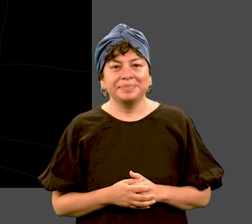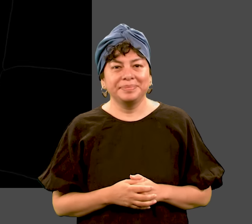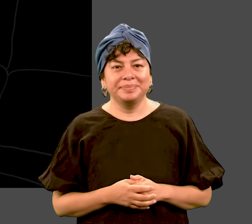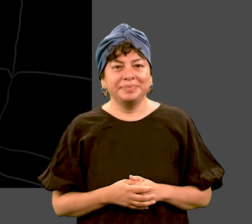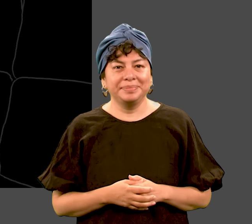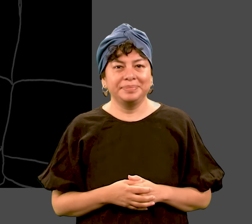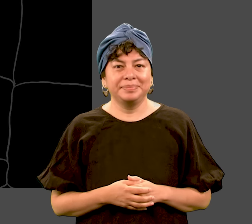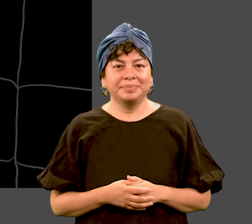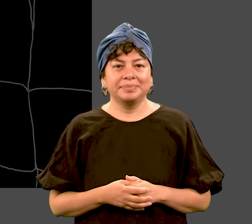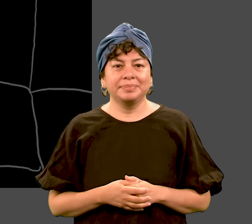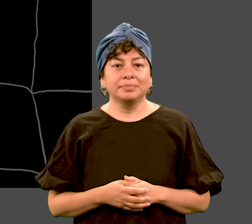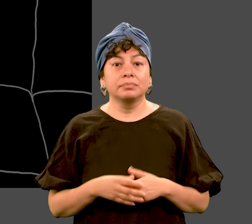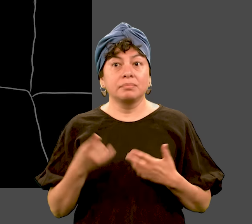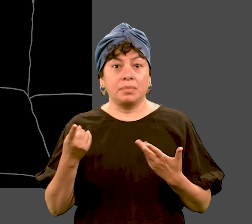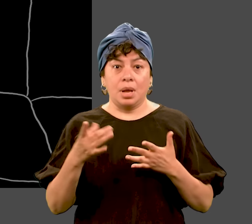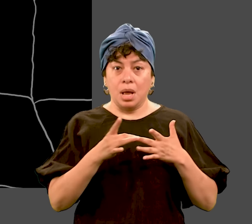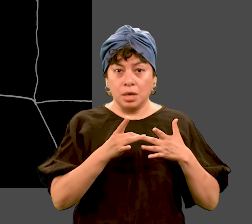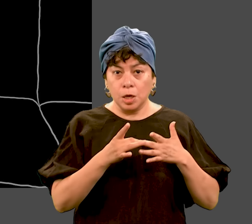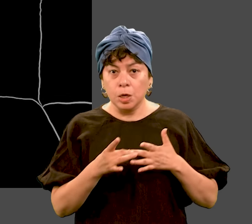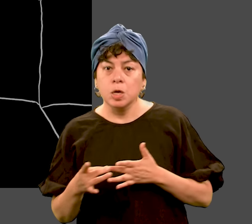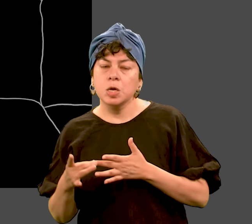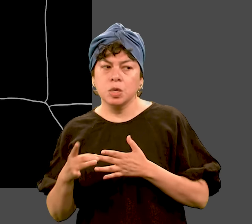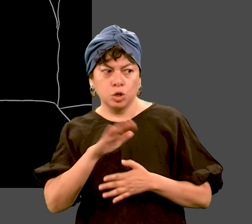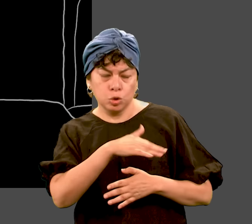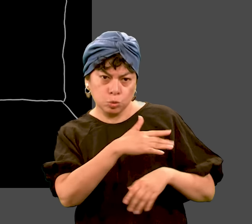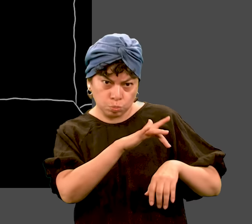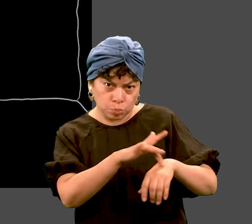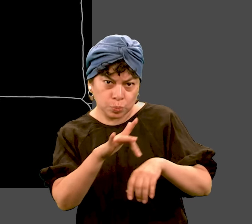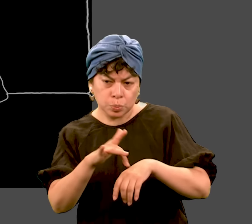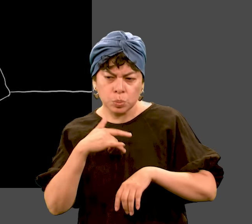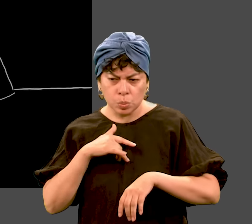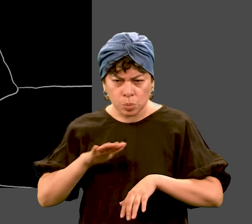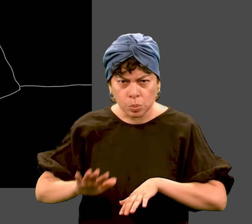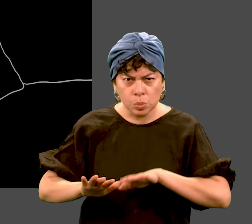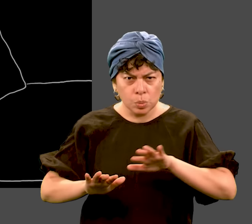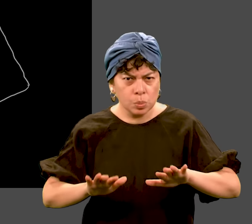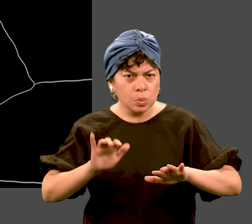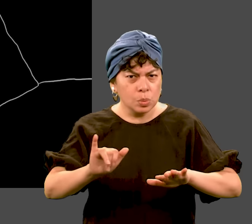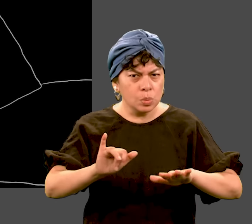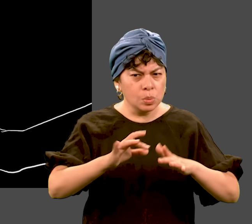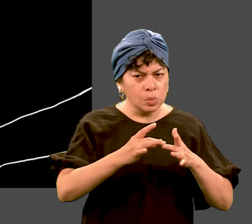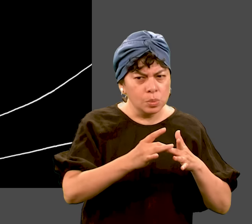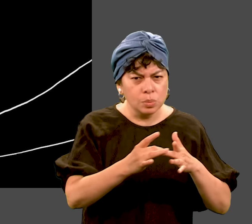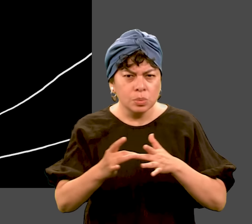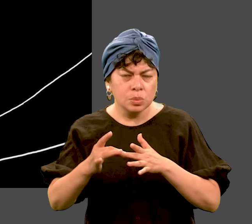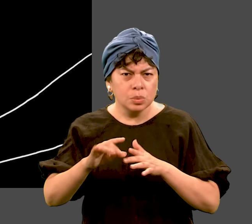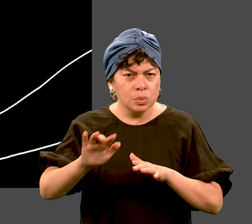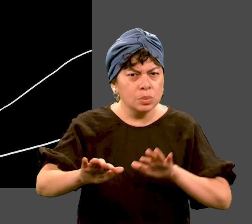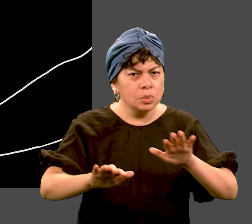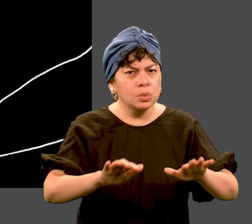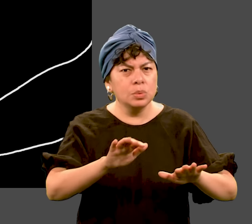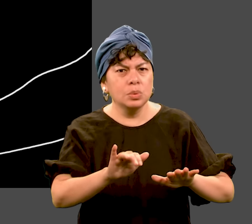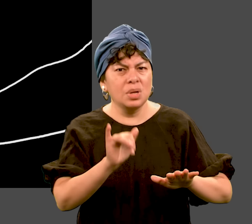I was given a tour of the entire house based on touch and it was so interesting to experience the whole house